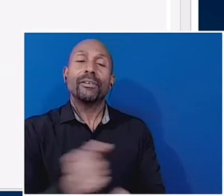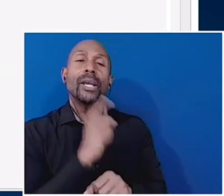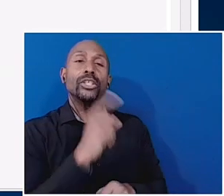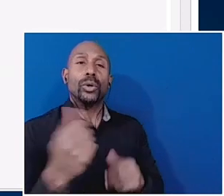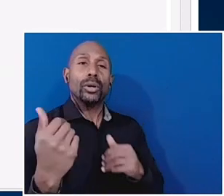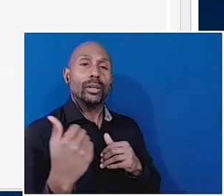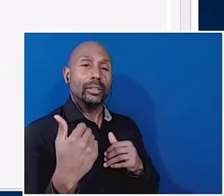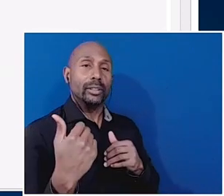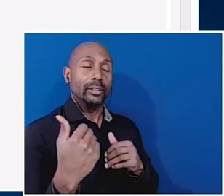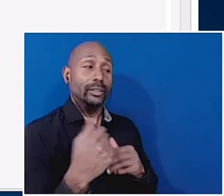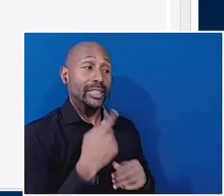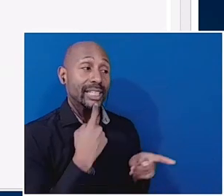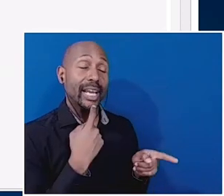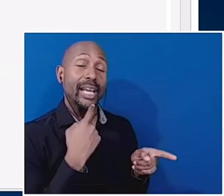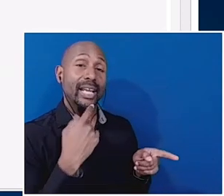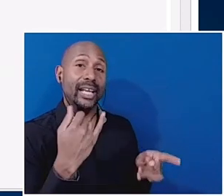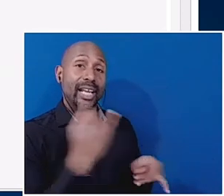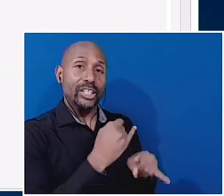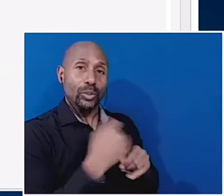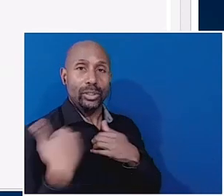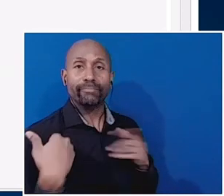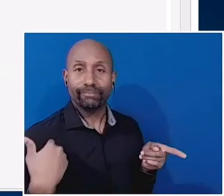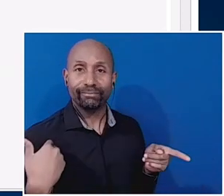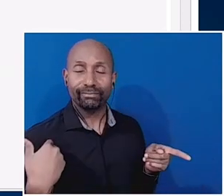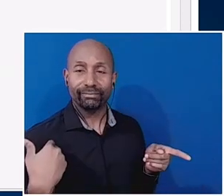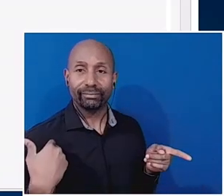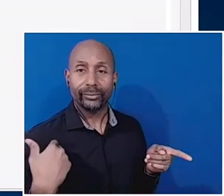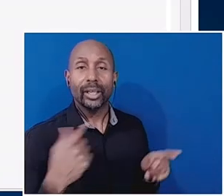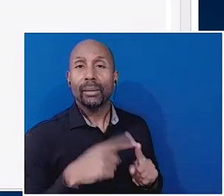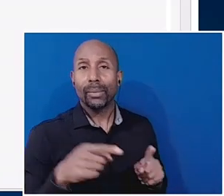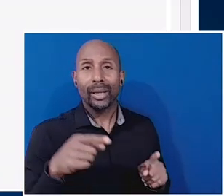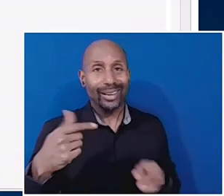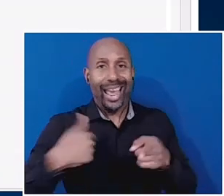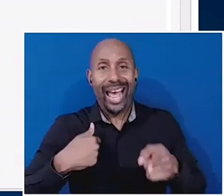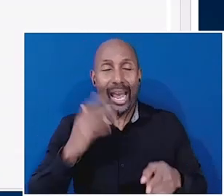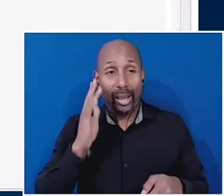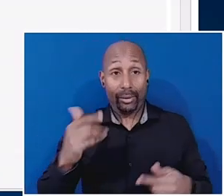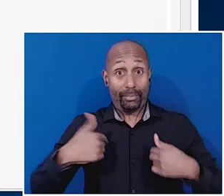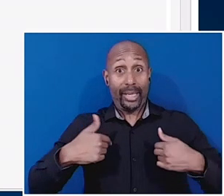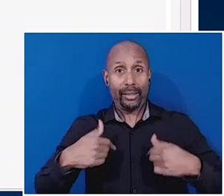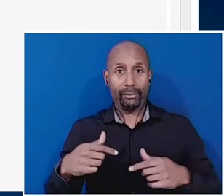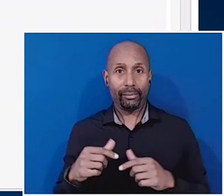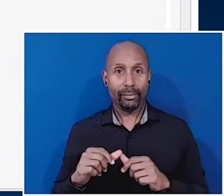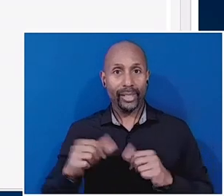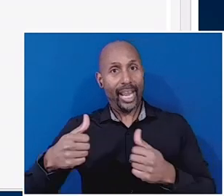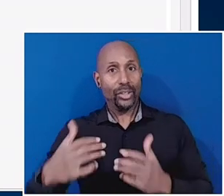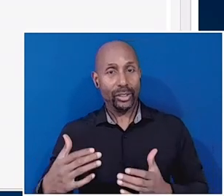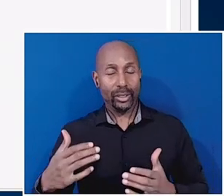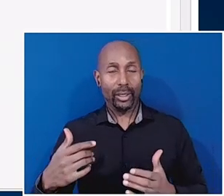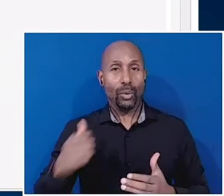visiting every additional location of a third party that is providing something to